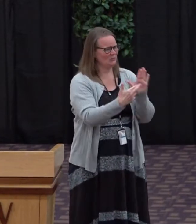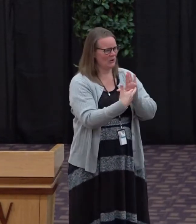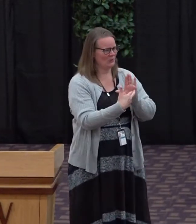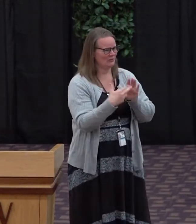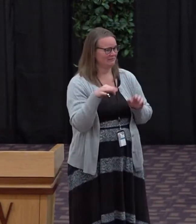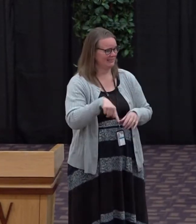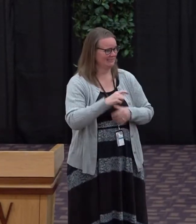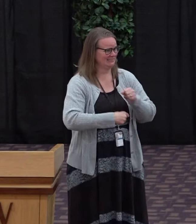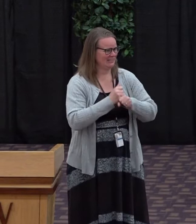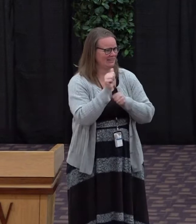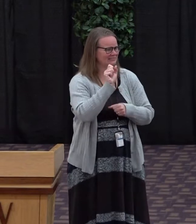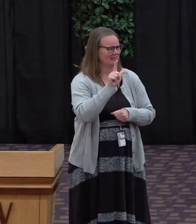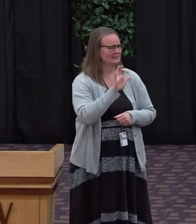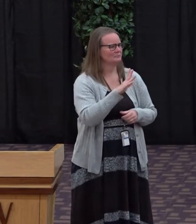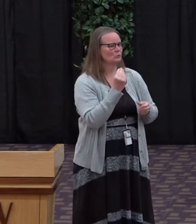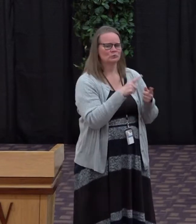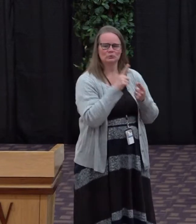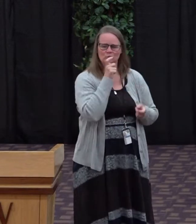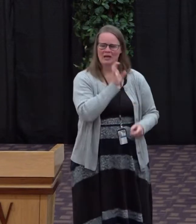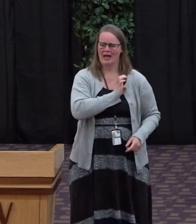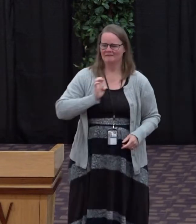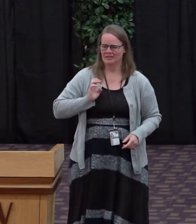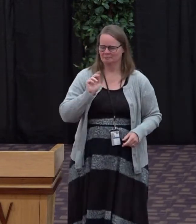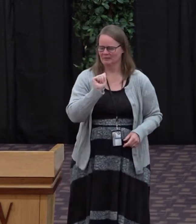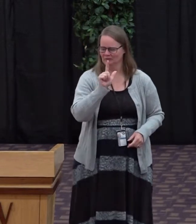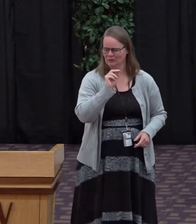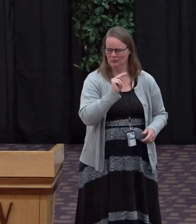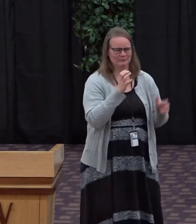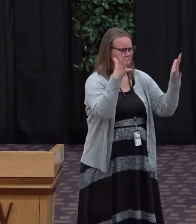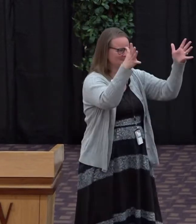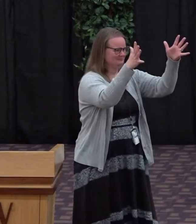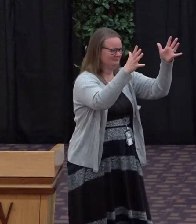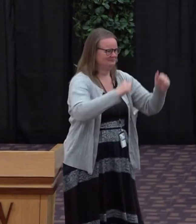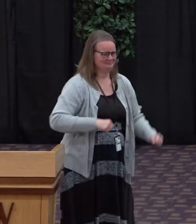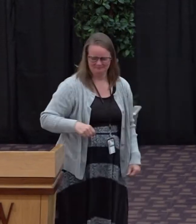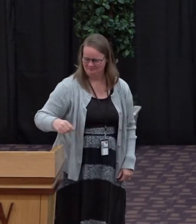So I'd like to congratulate you for your role in ASL Club, Evan Malone.